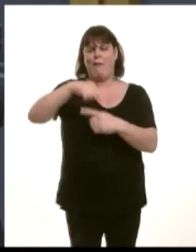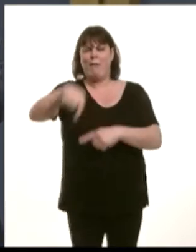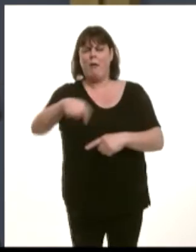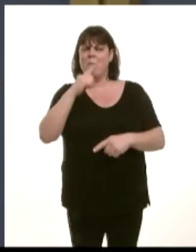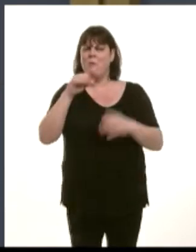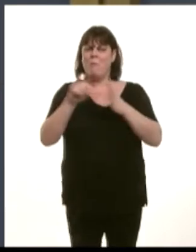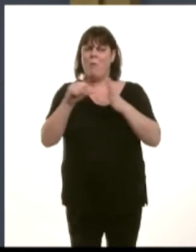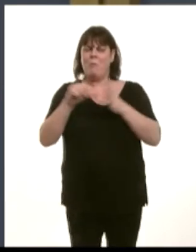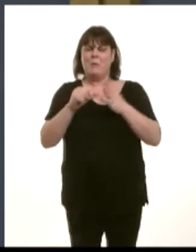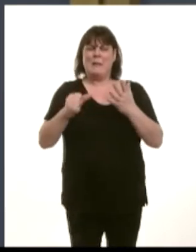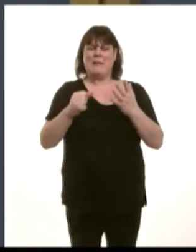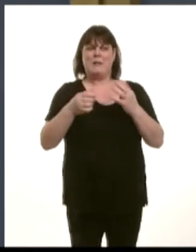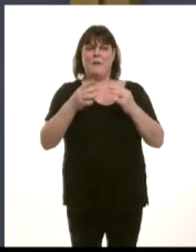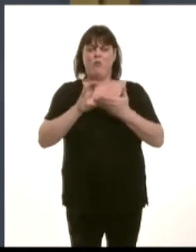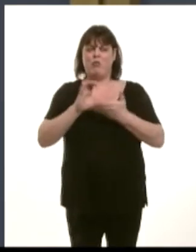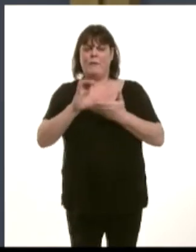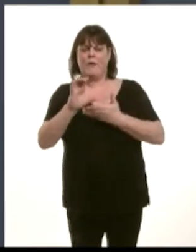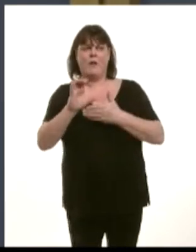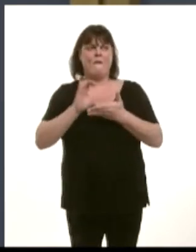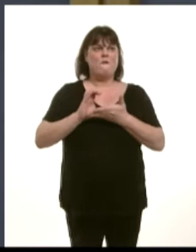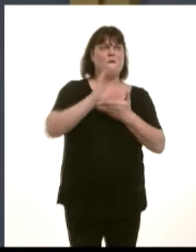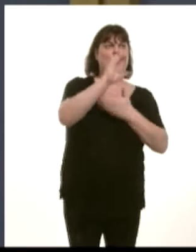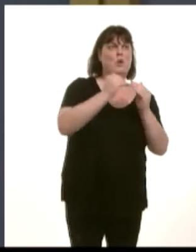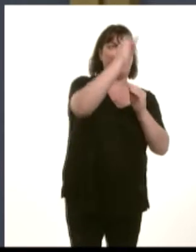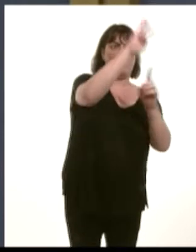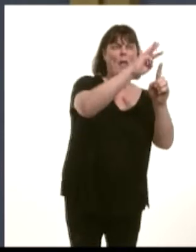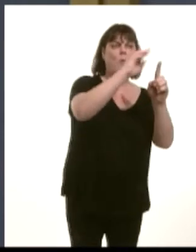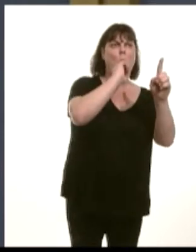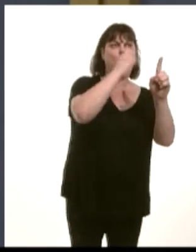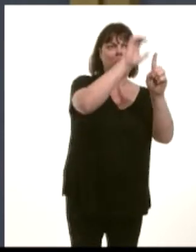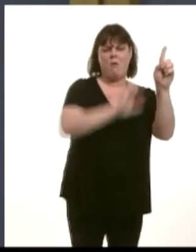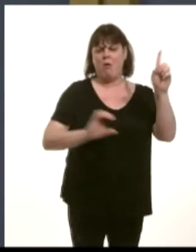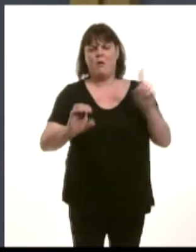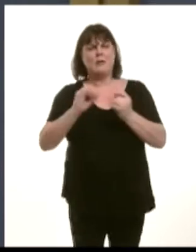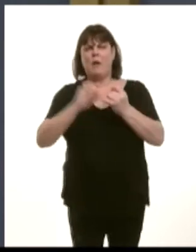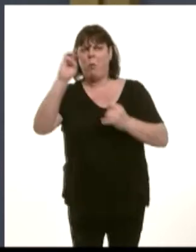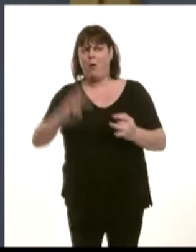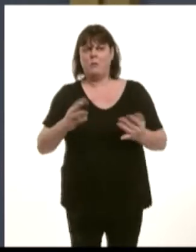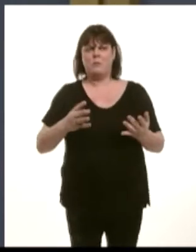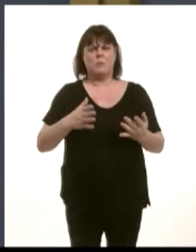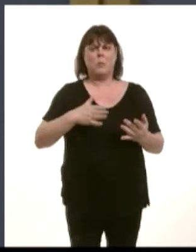We certainly wouldn’t want Government investment in a new resource to undermine investment